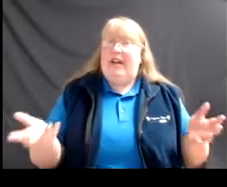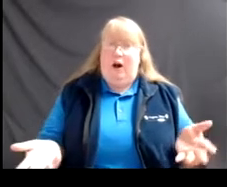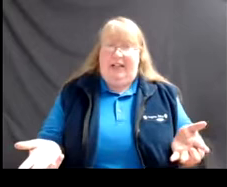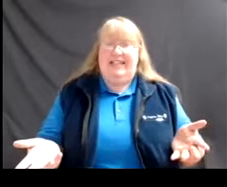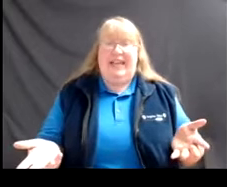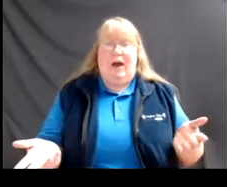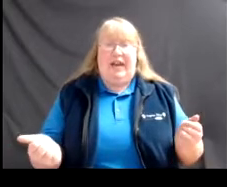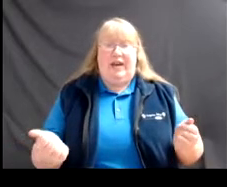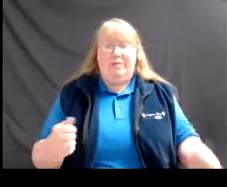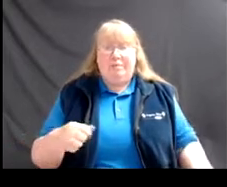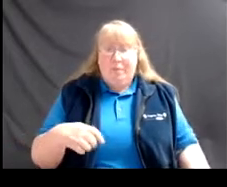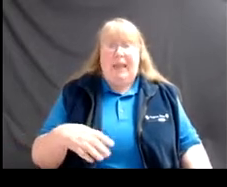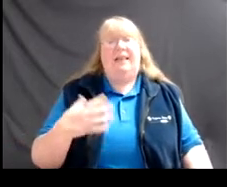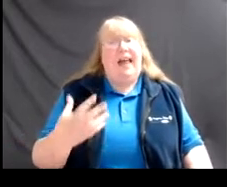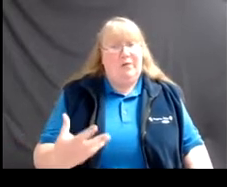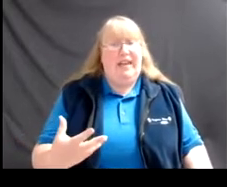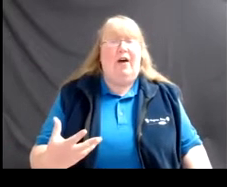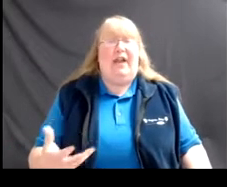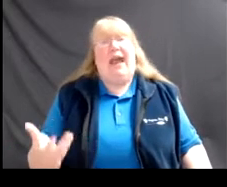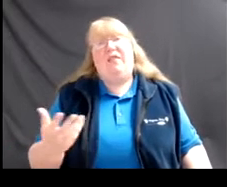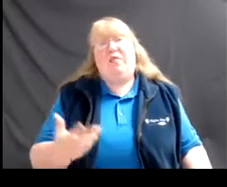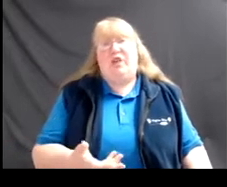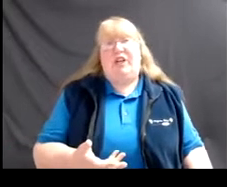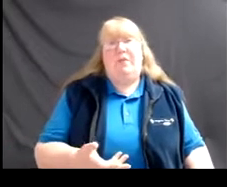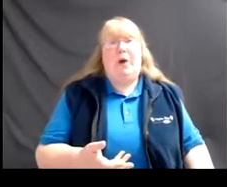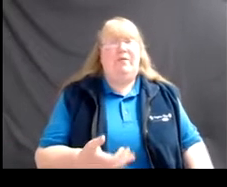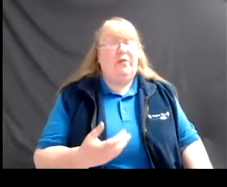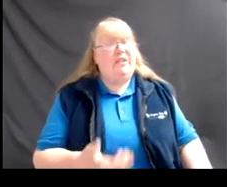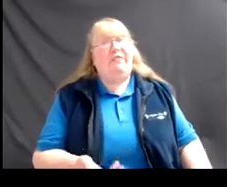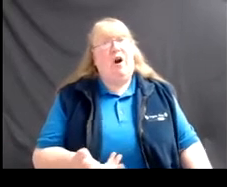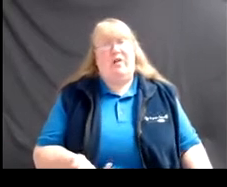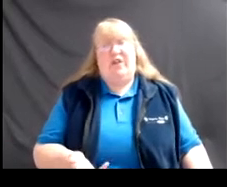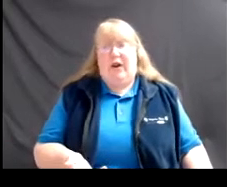Arlington County, Loudoun and the Virginia Department for the Deaf and Hard of Hearing